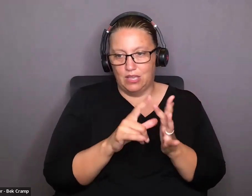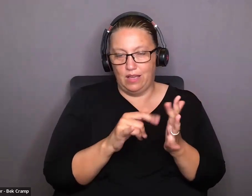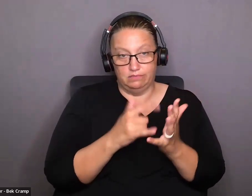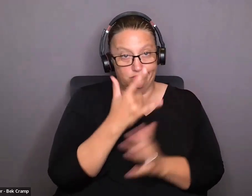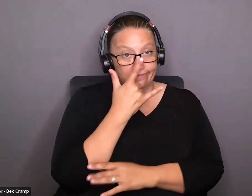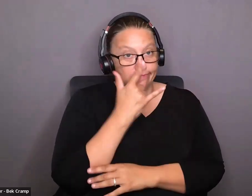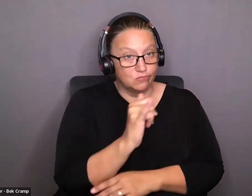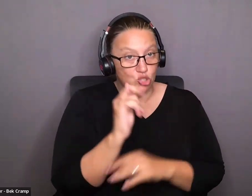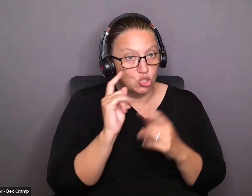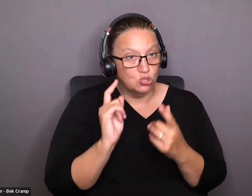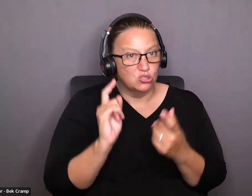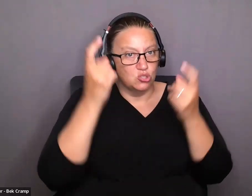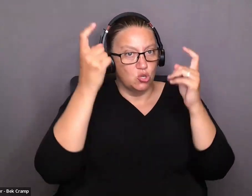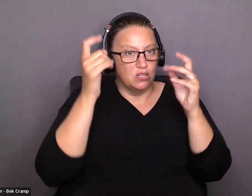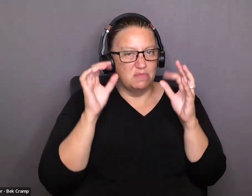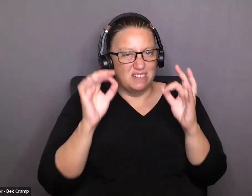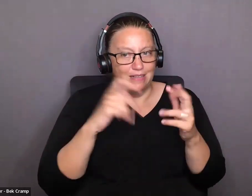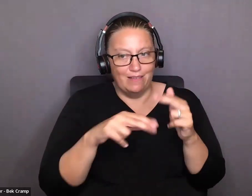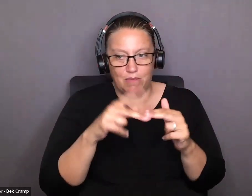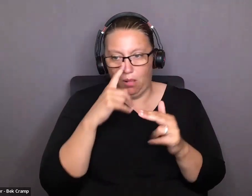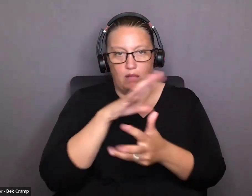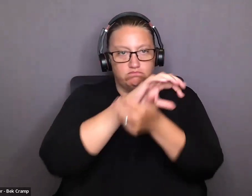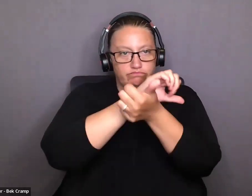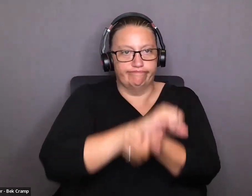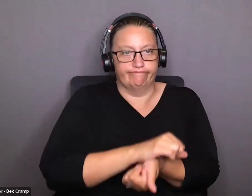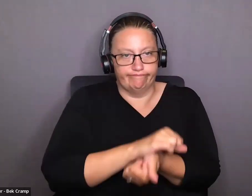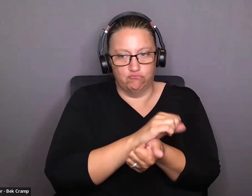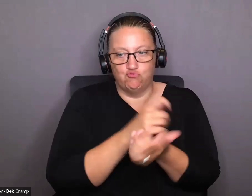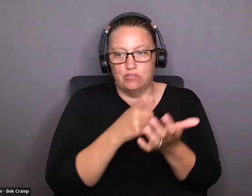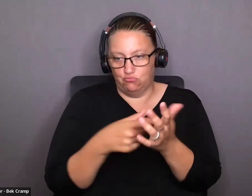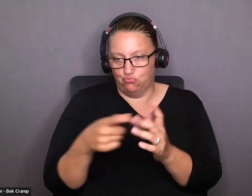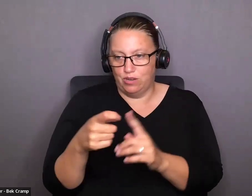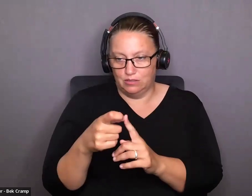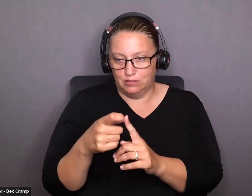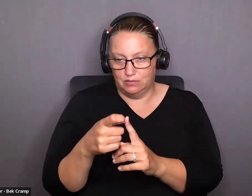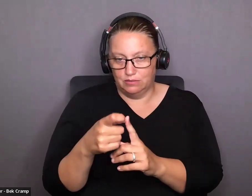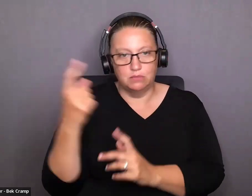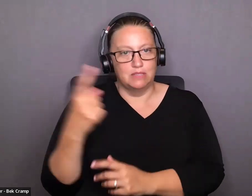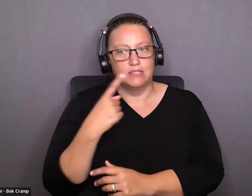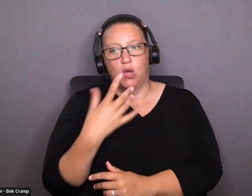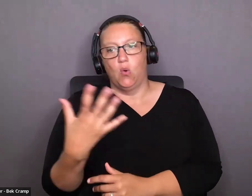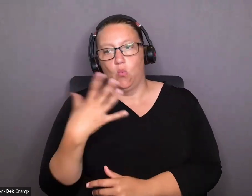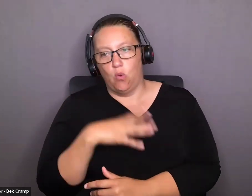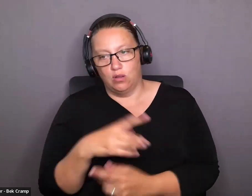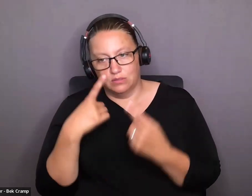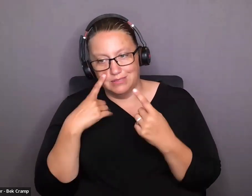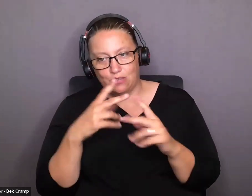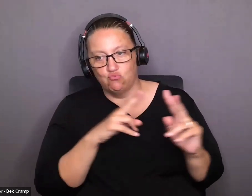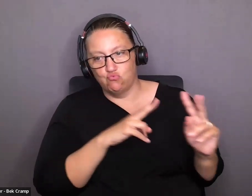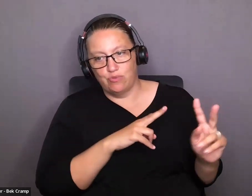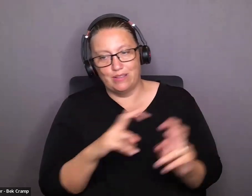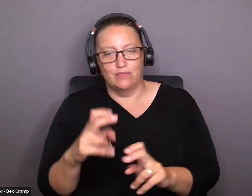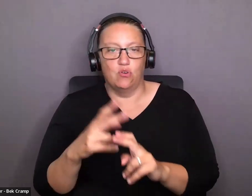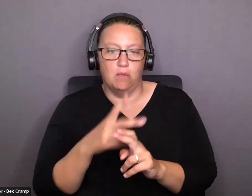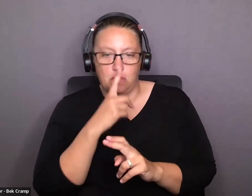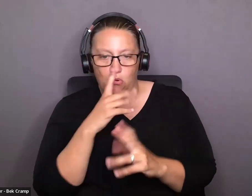practices. Someone said that they would like to see research into people with disability.